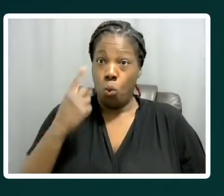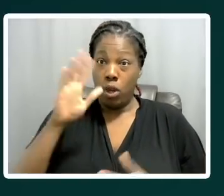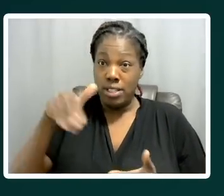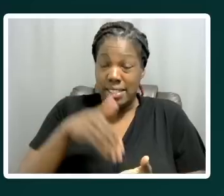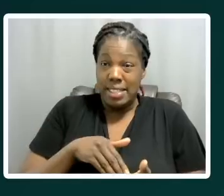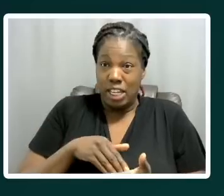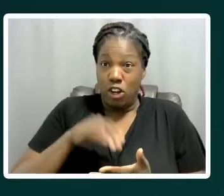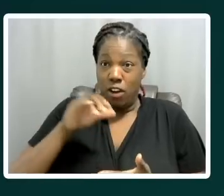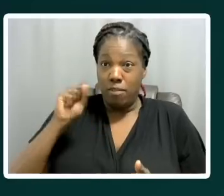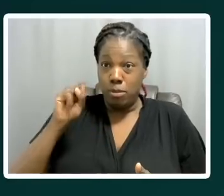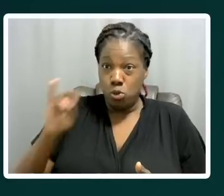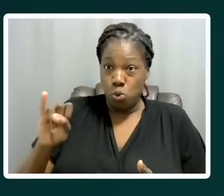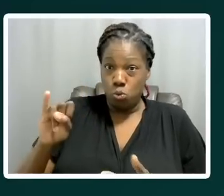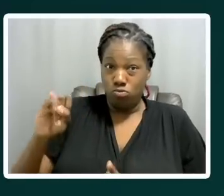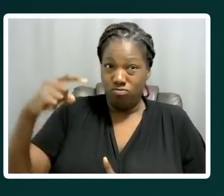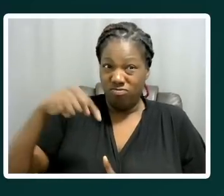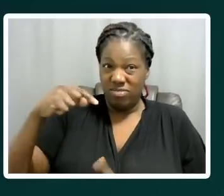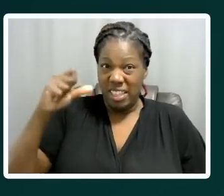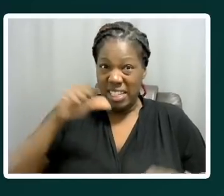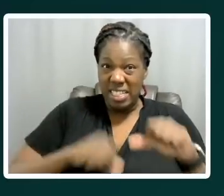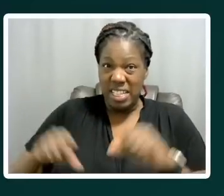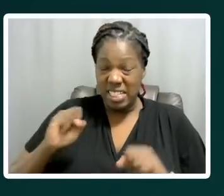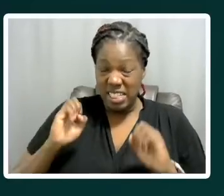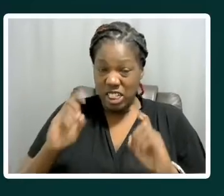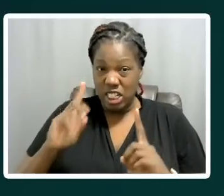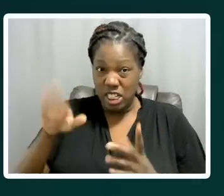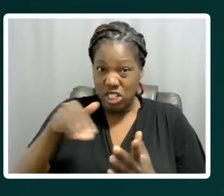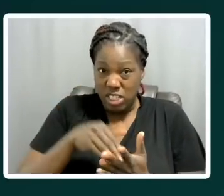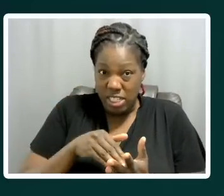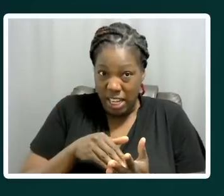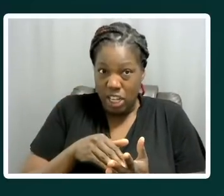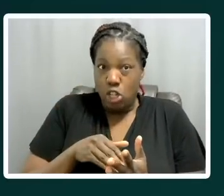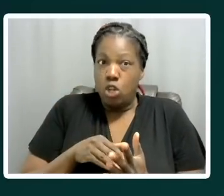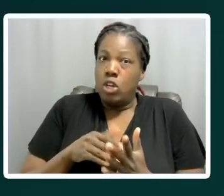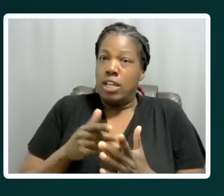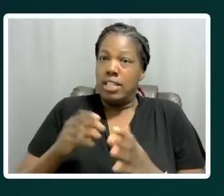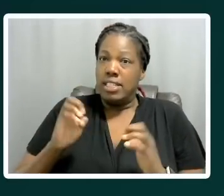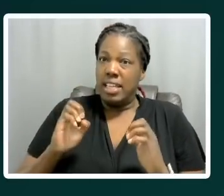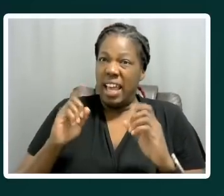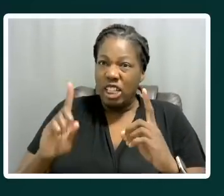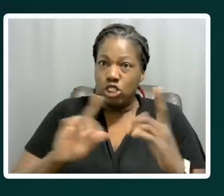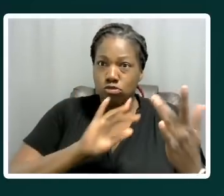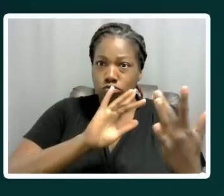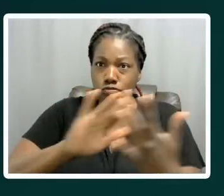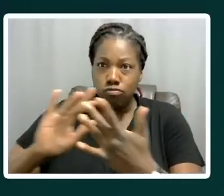the Smithsonian Science Education Center serves as the education outreach arm for all of the science,